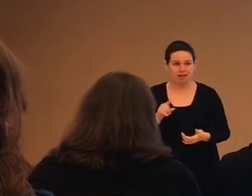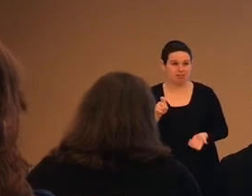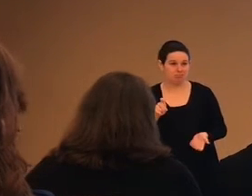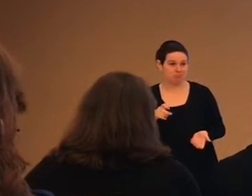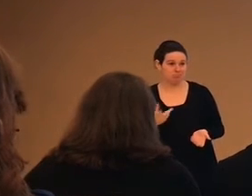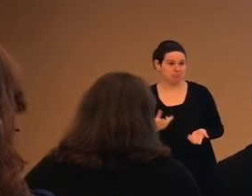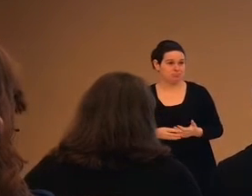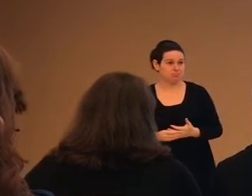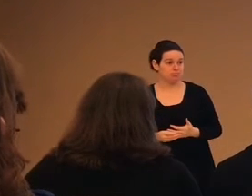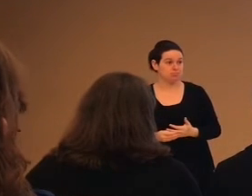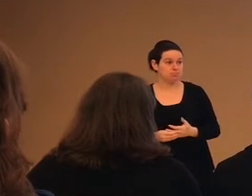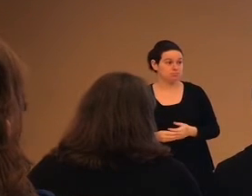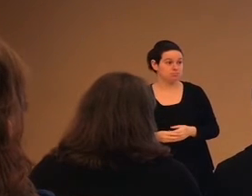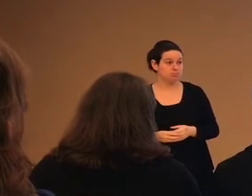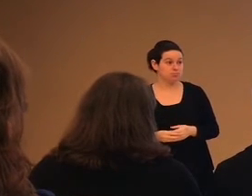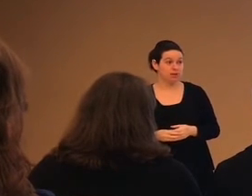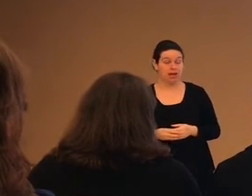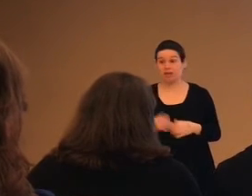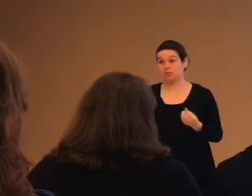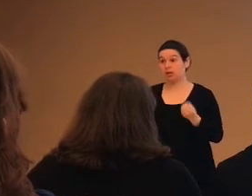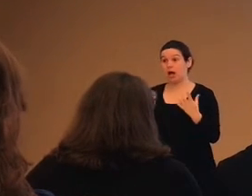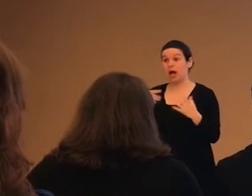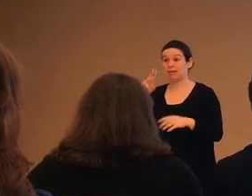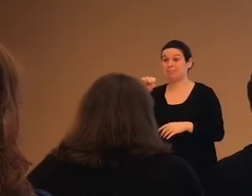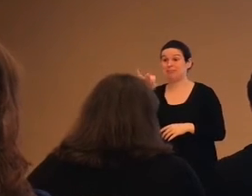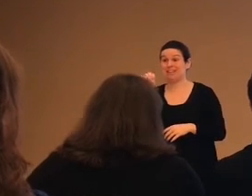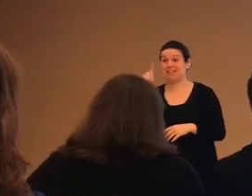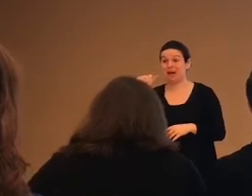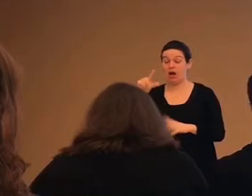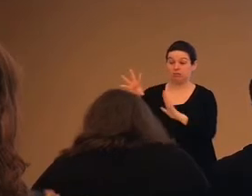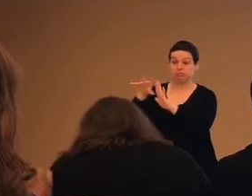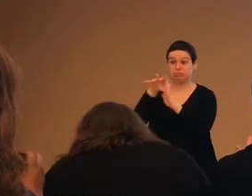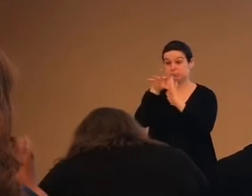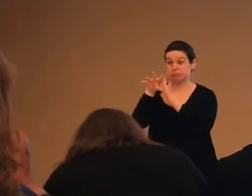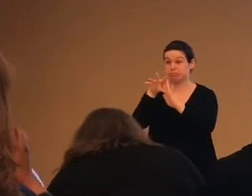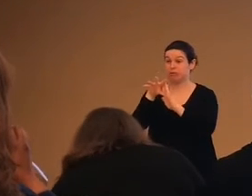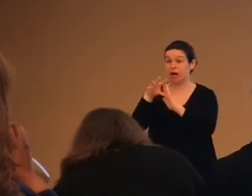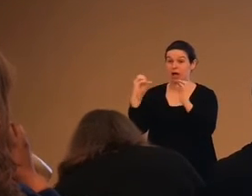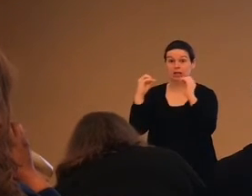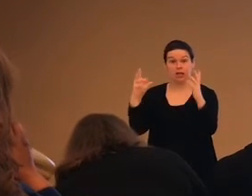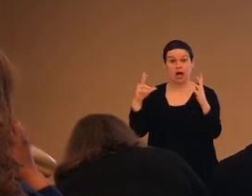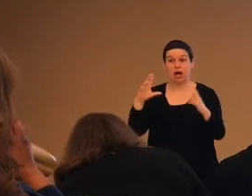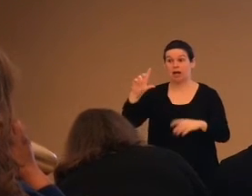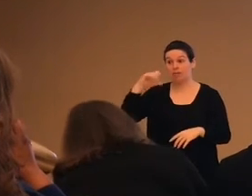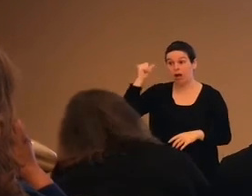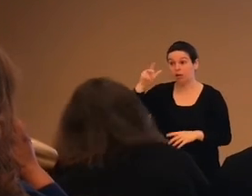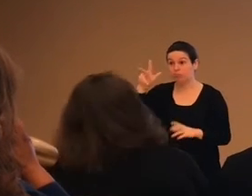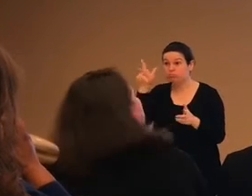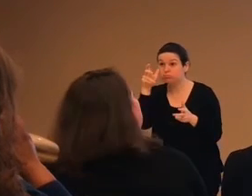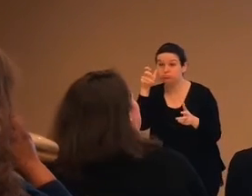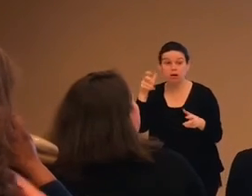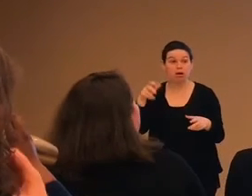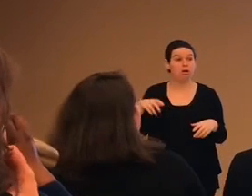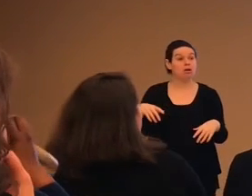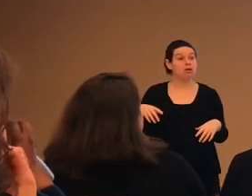And then there was lots of media there there was a lot of film technicians There are a lot of audio recordings so the media story went out